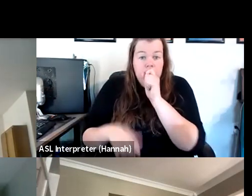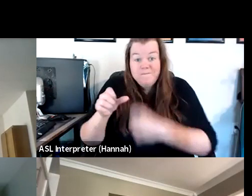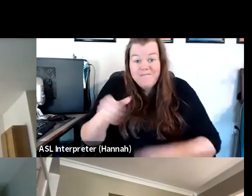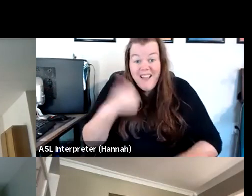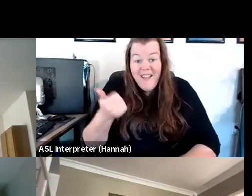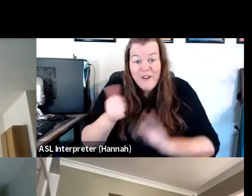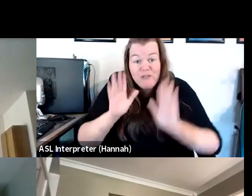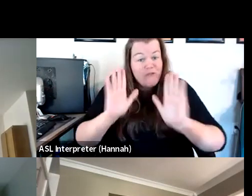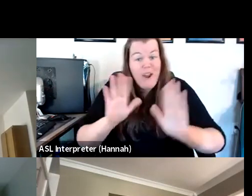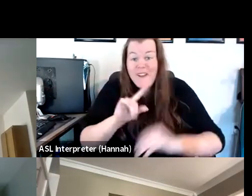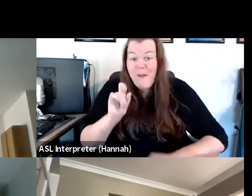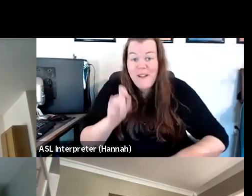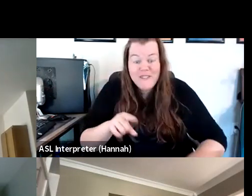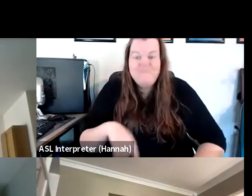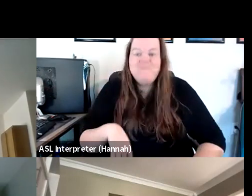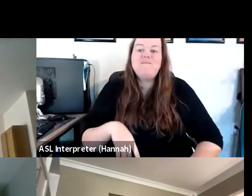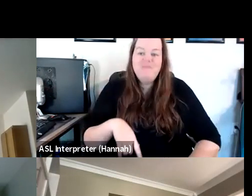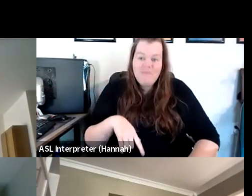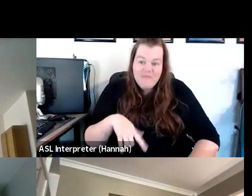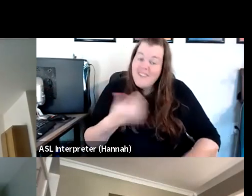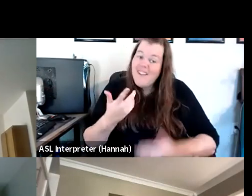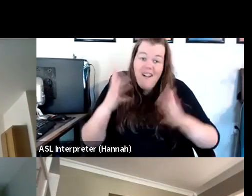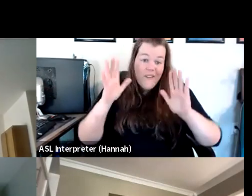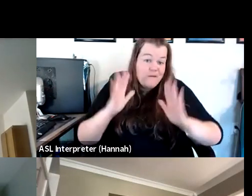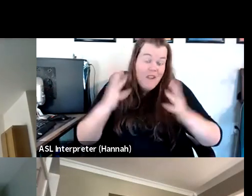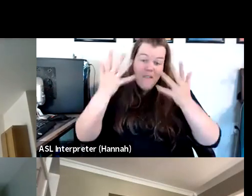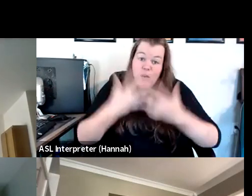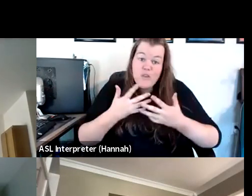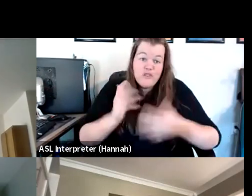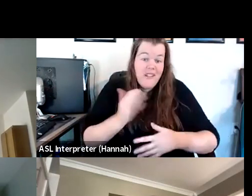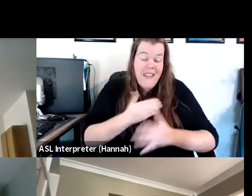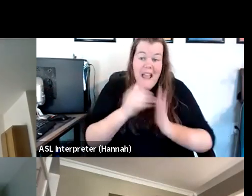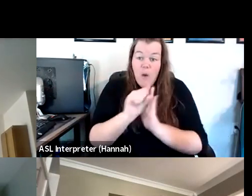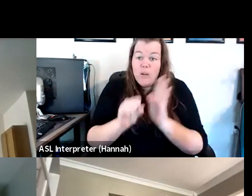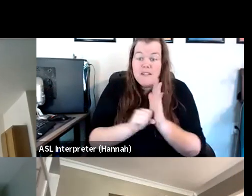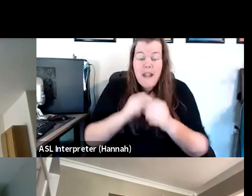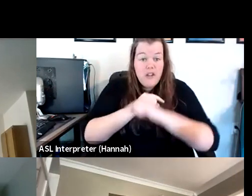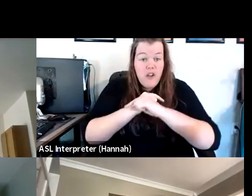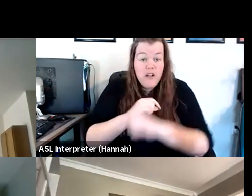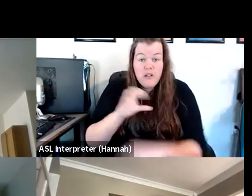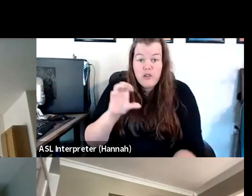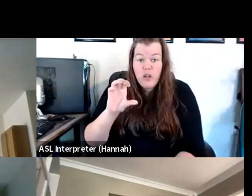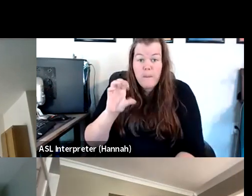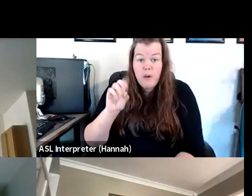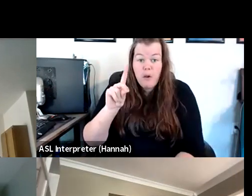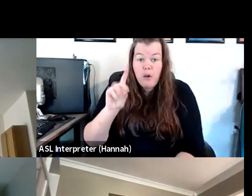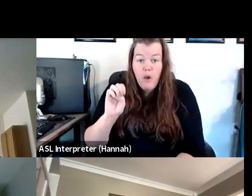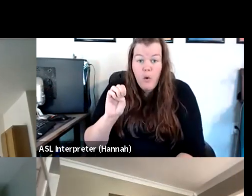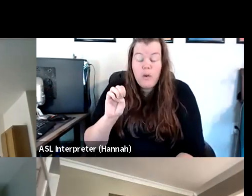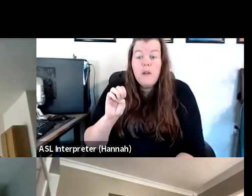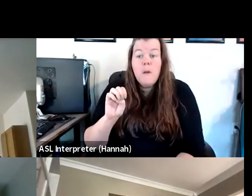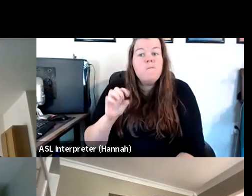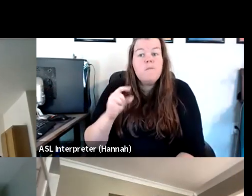um unfortunately our state guardianship code it's one of the many many giant holes